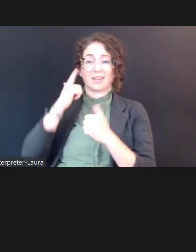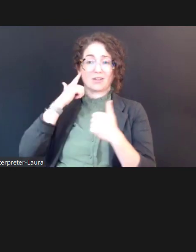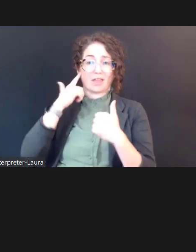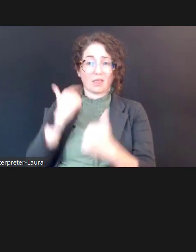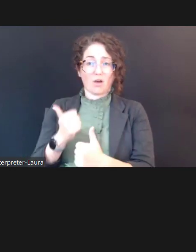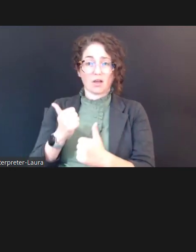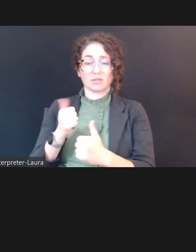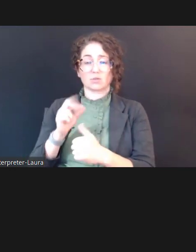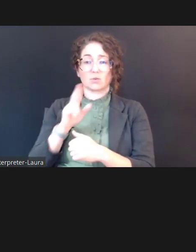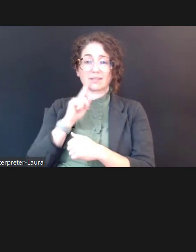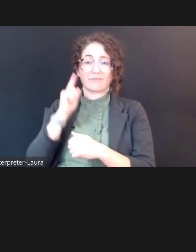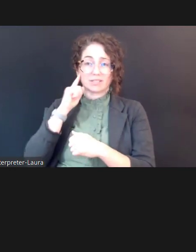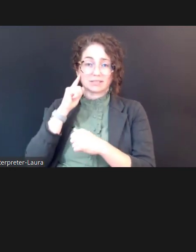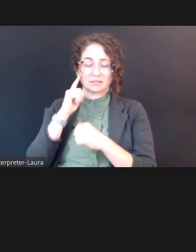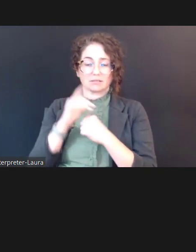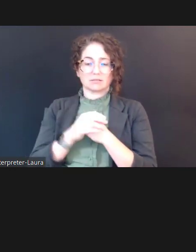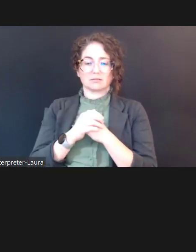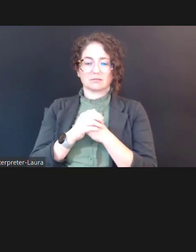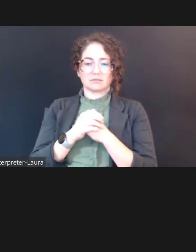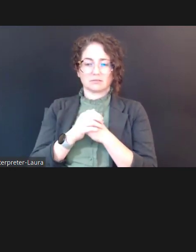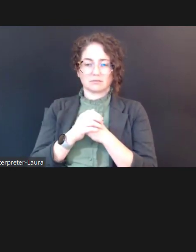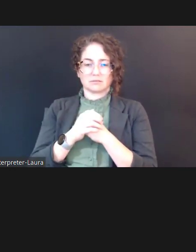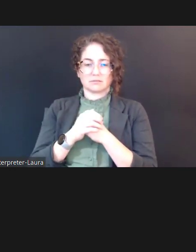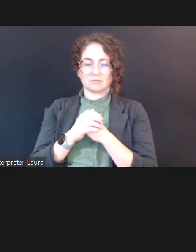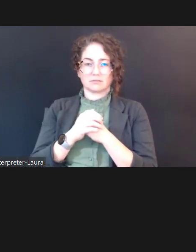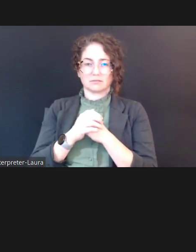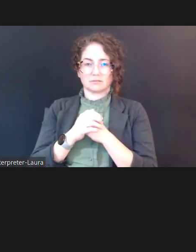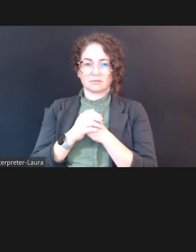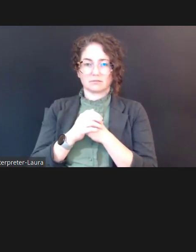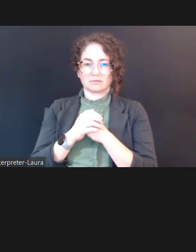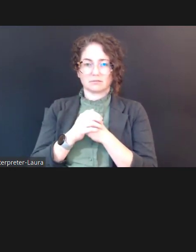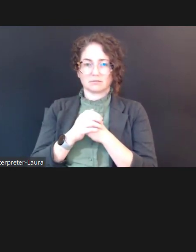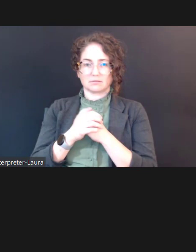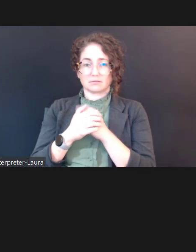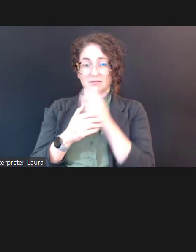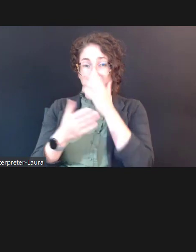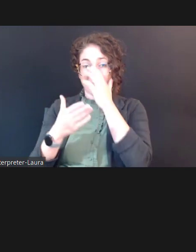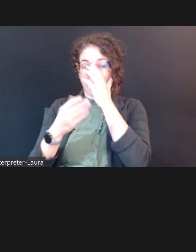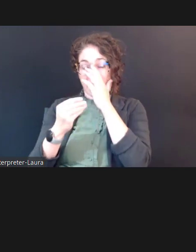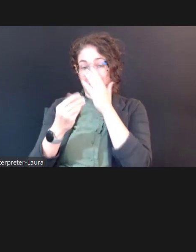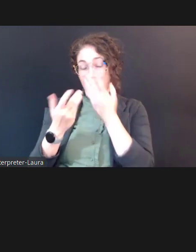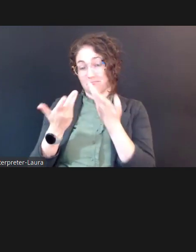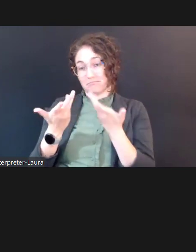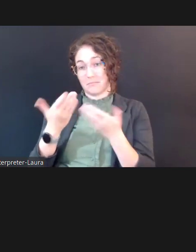And by school age, which is around 5 or 6 years of age that doubles or